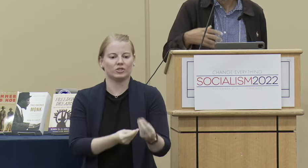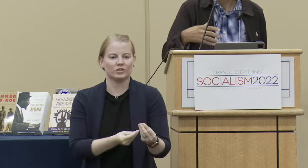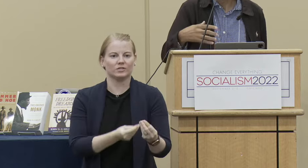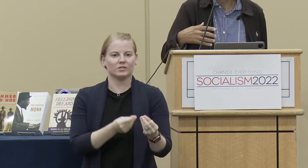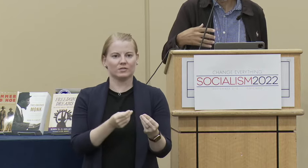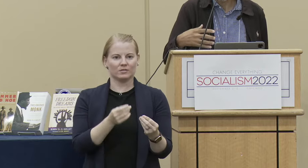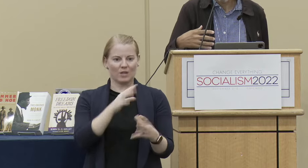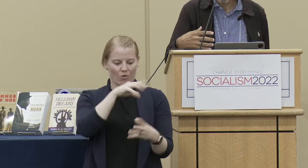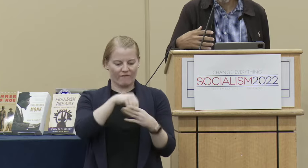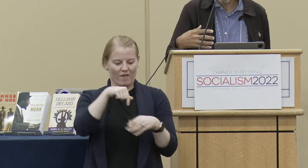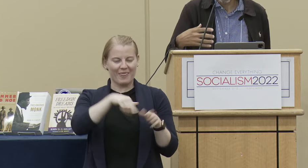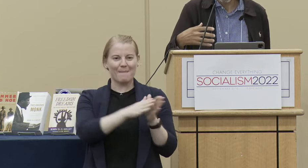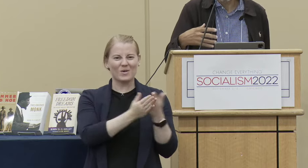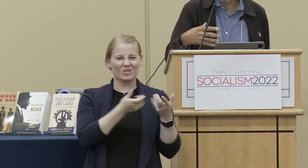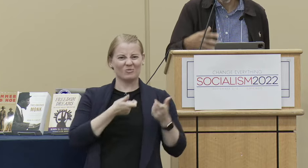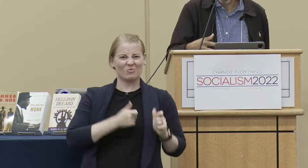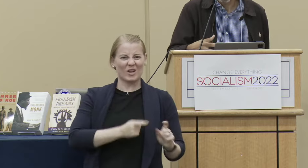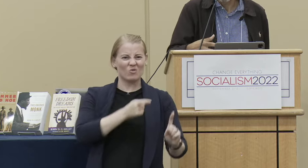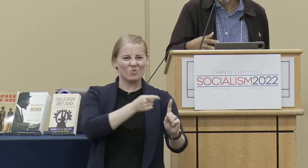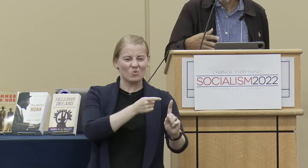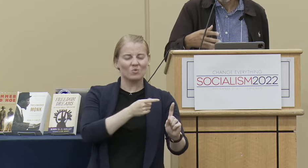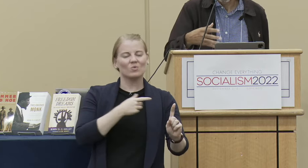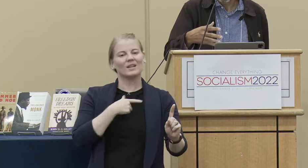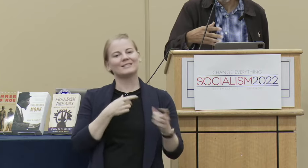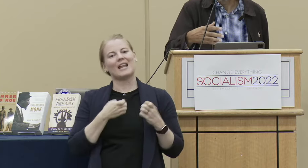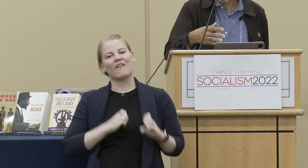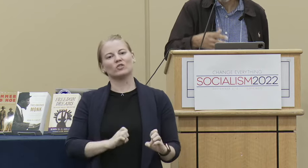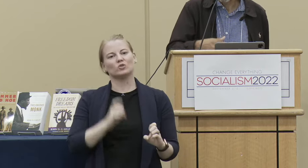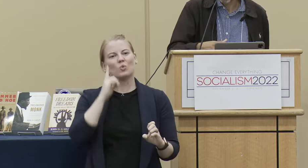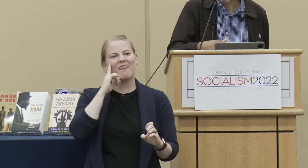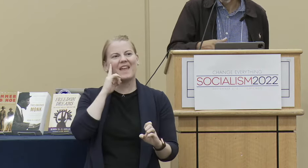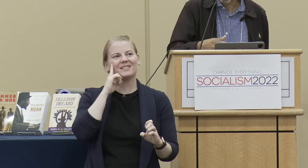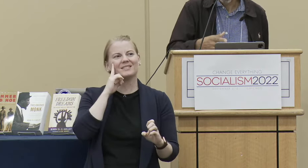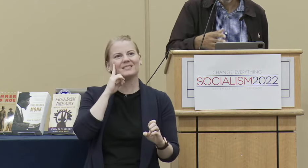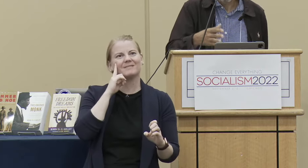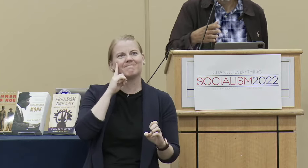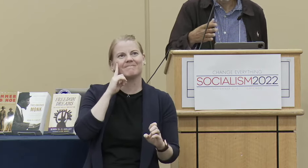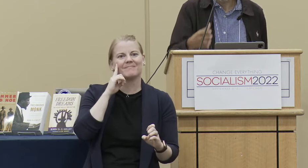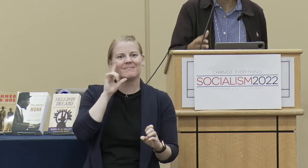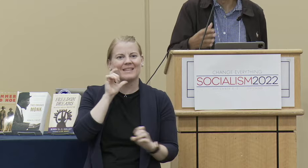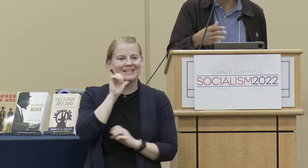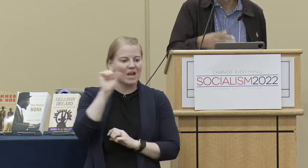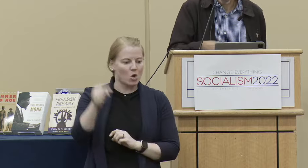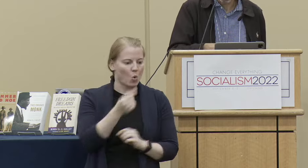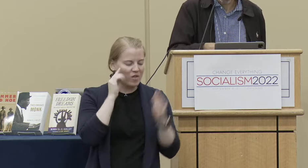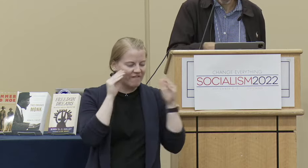"Freedom Dreams" and the Black radical tradition that informed the book was trying to do, it was kind of an effort to think